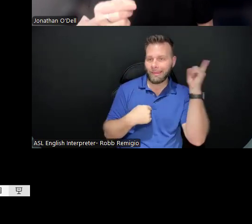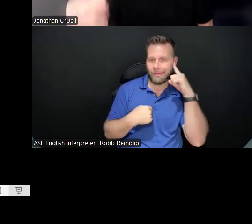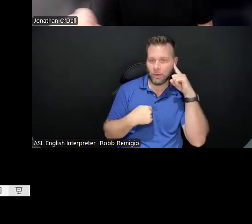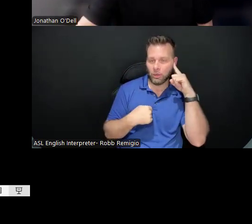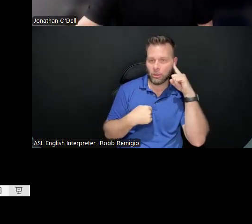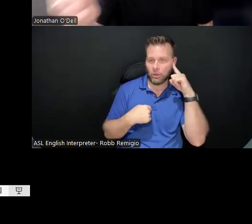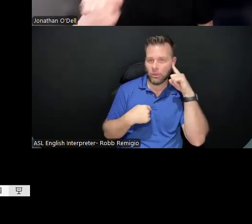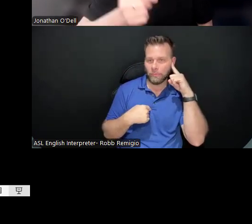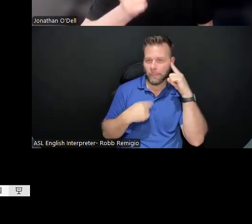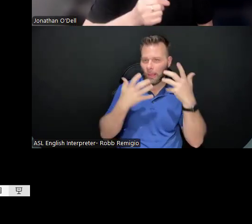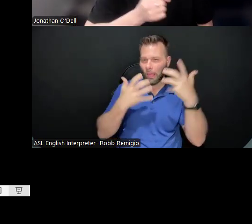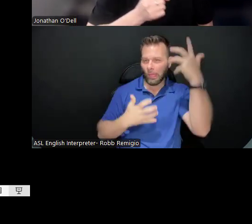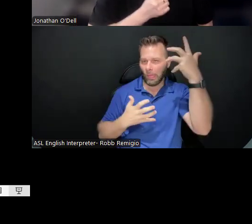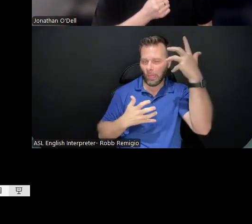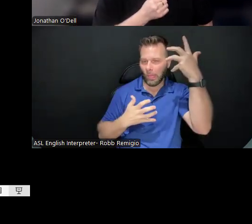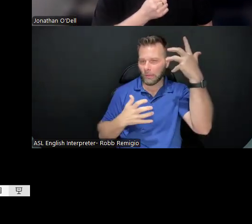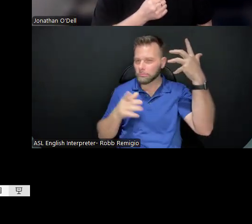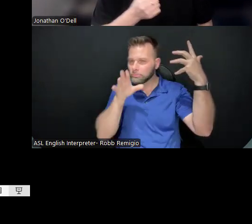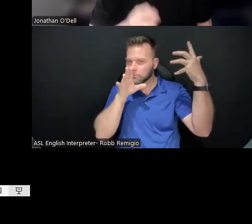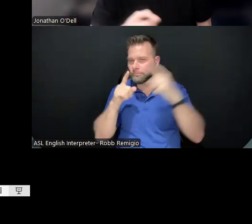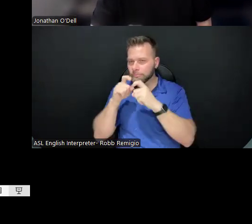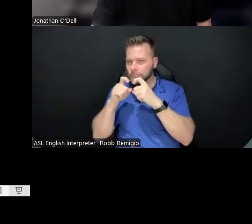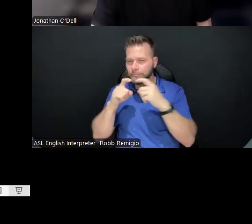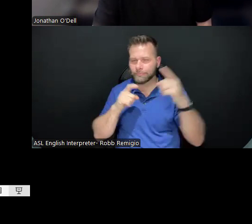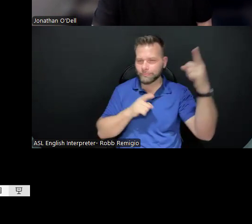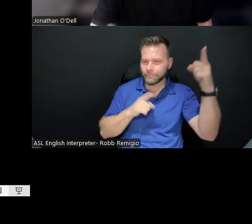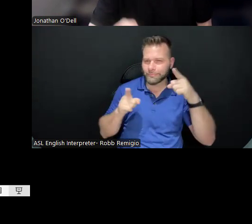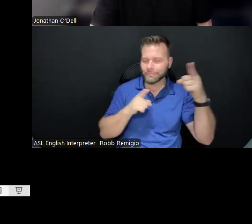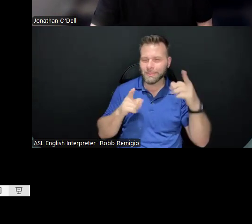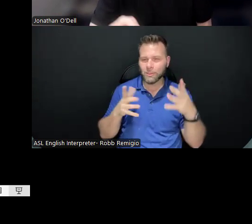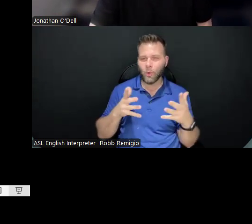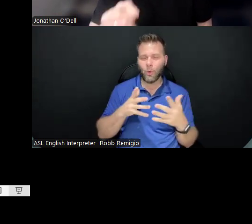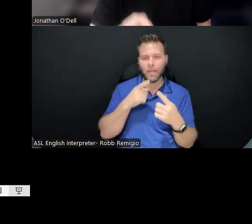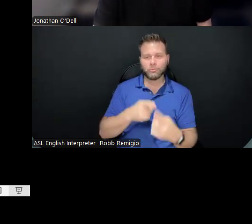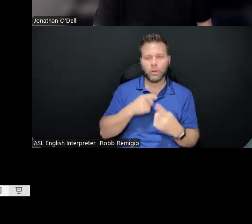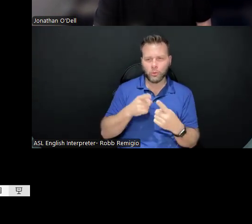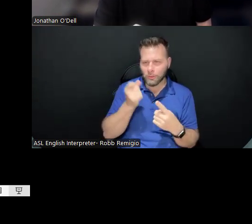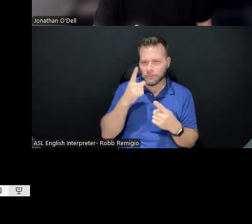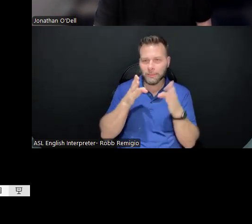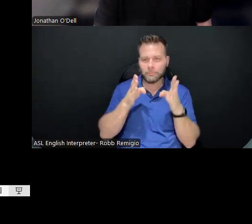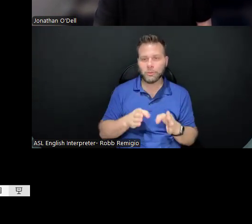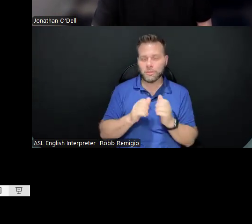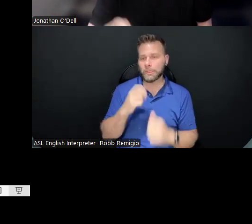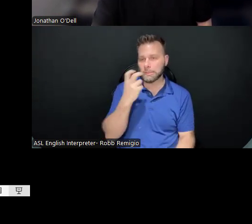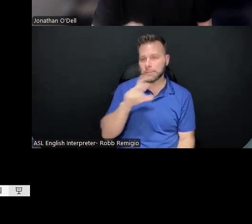match what I am hearing auditorily, which may not match what I'm used to hearing anyway, and so it is a challenge for me to understand people with speech